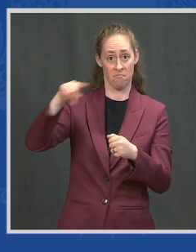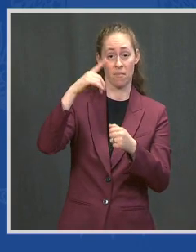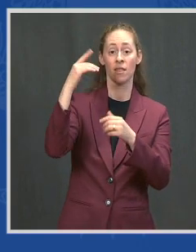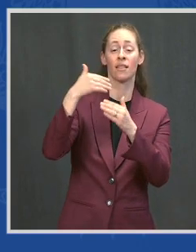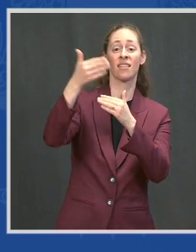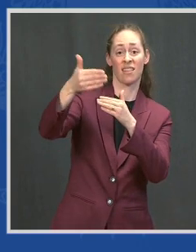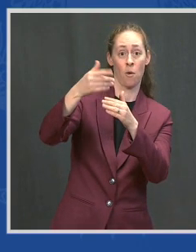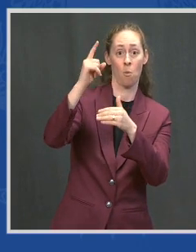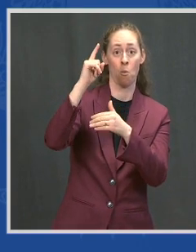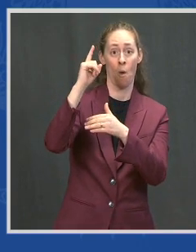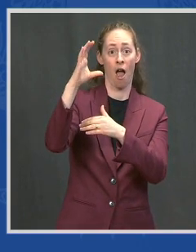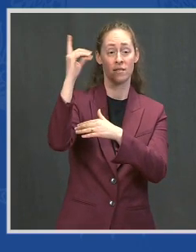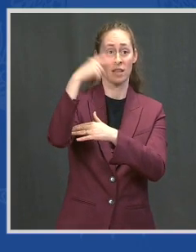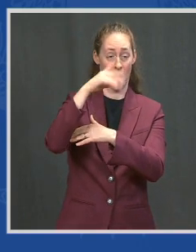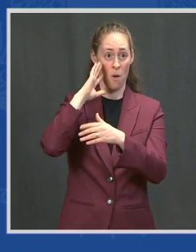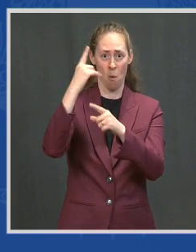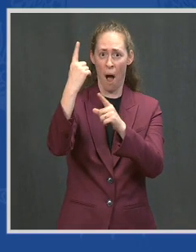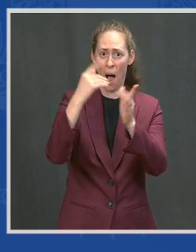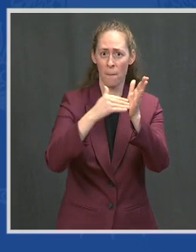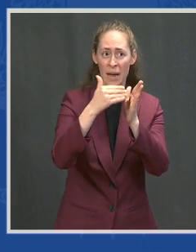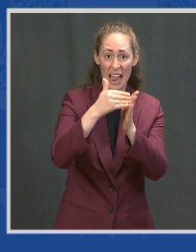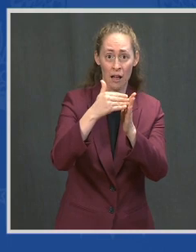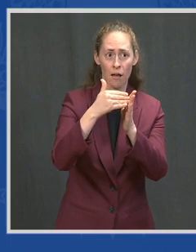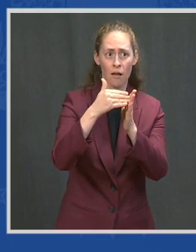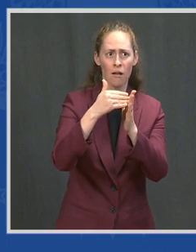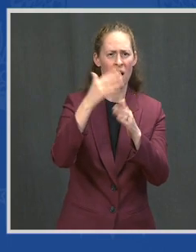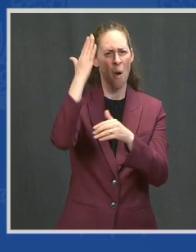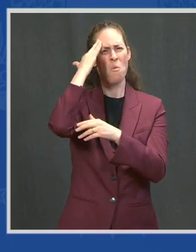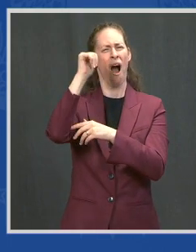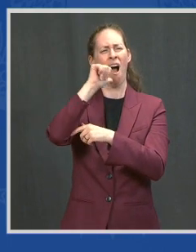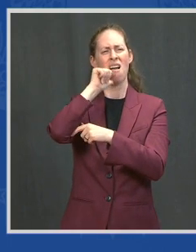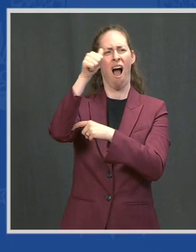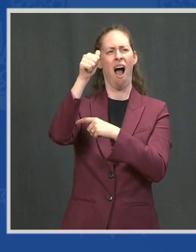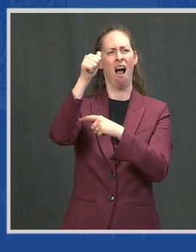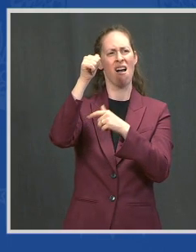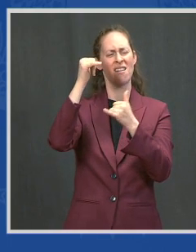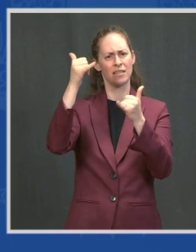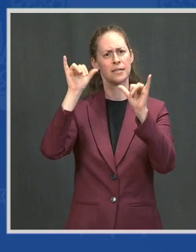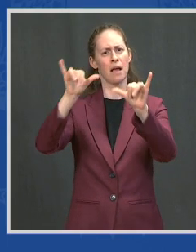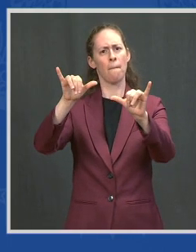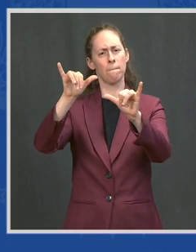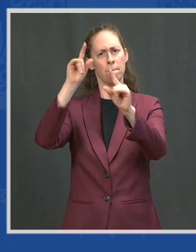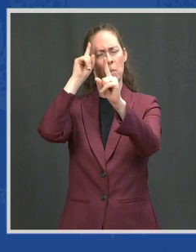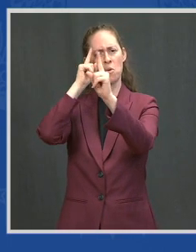Why not set that target for 75 percent or 80 percent? The President: Well, I'd like to get it 100 percent, but I think realistically,